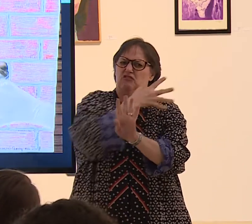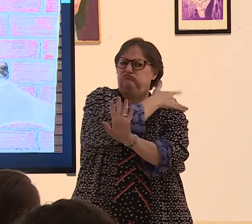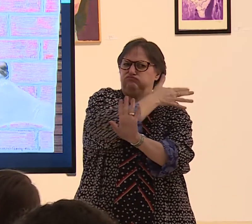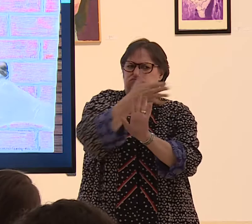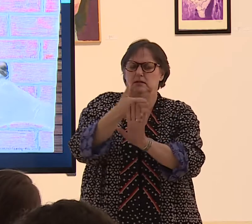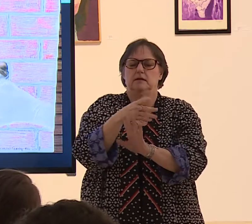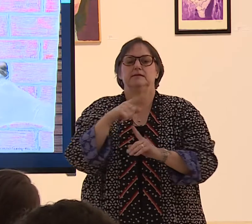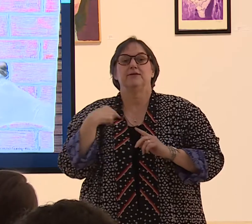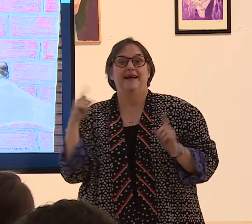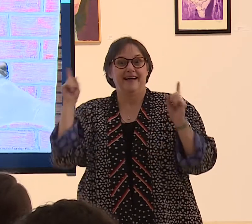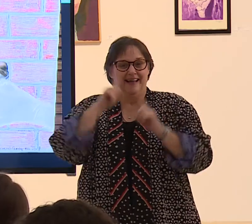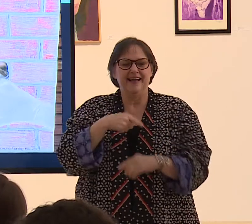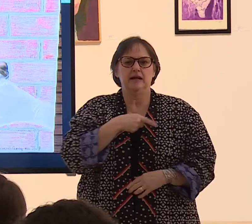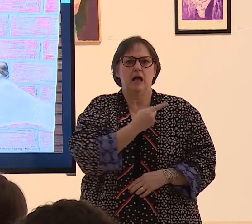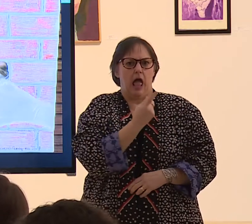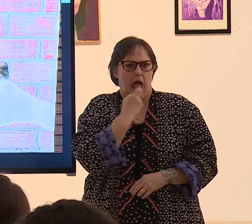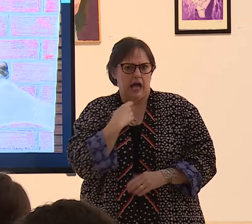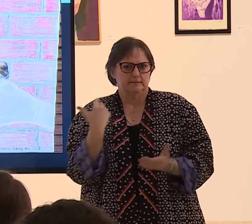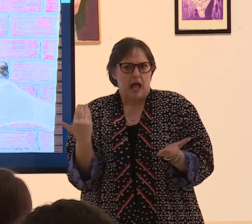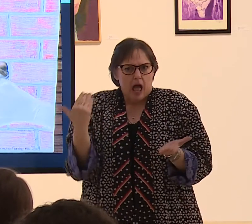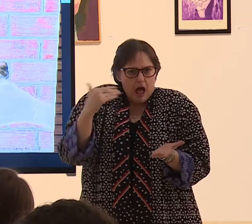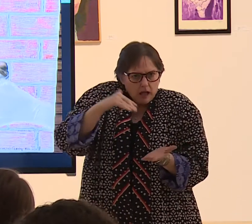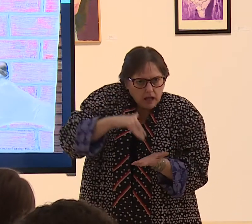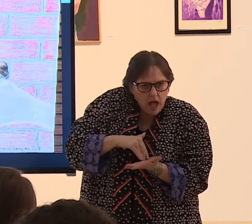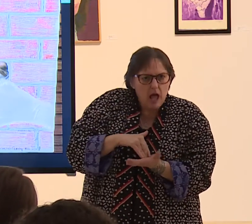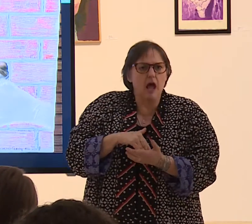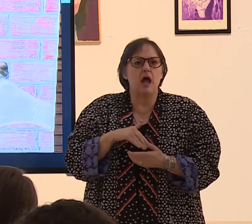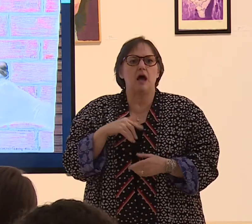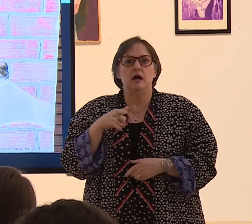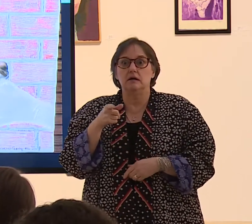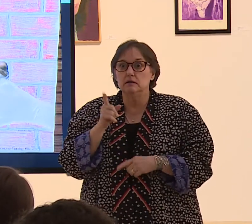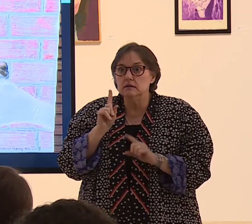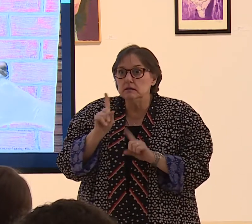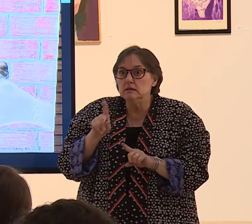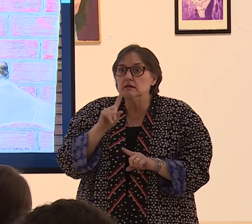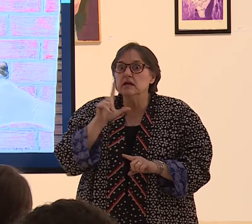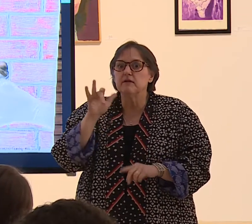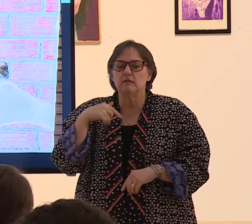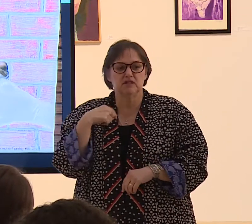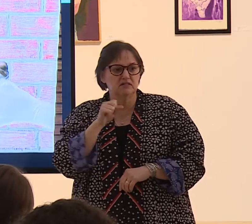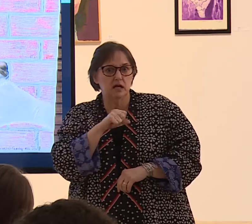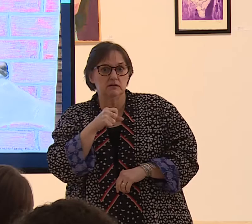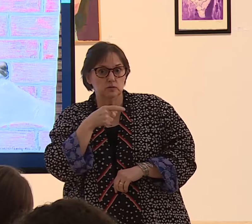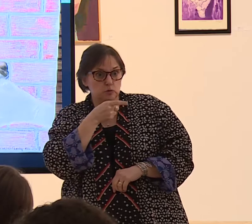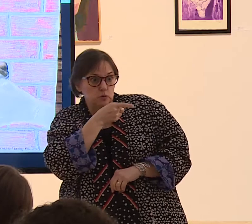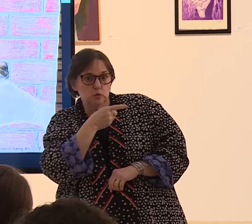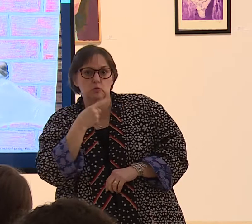This was in 1981, and I met some individuals there, and a little bit later, someone said,